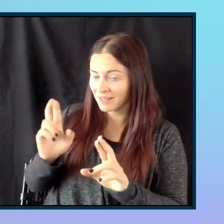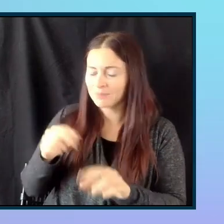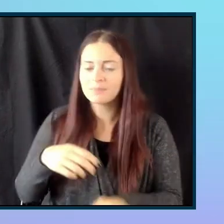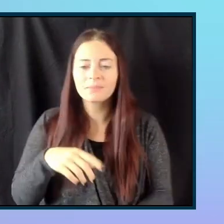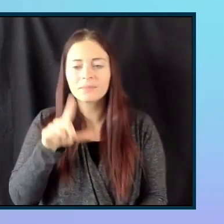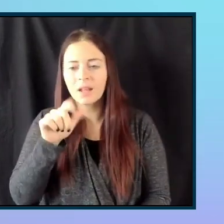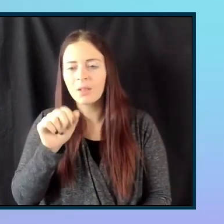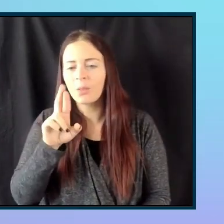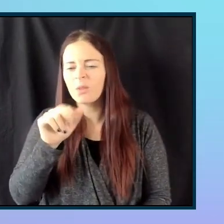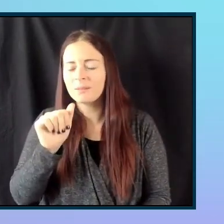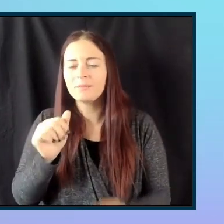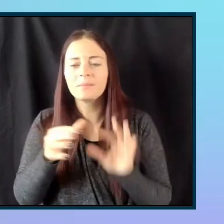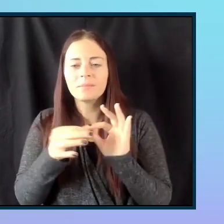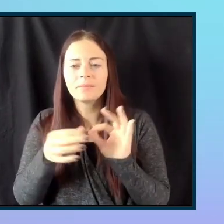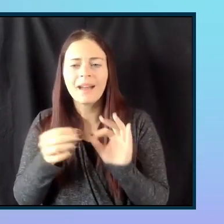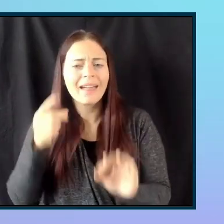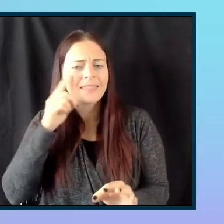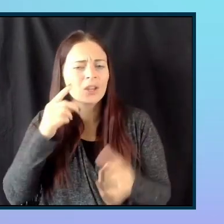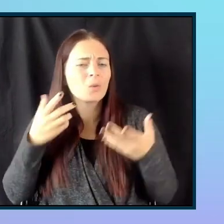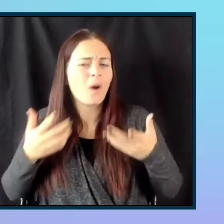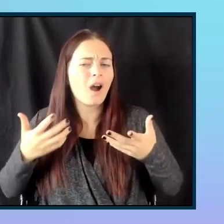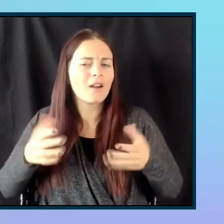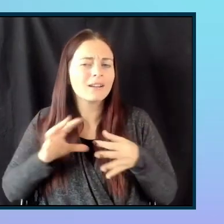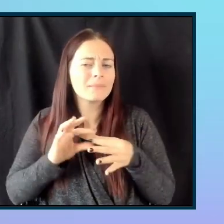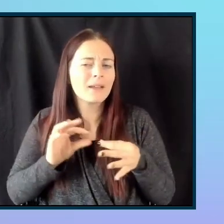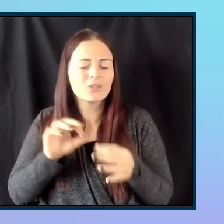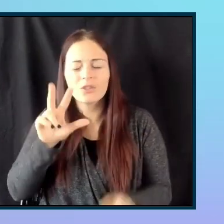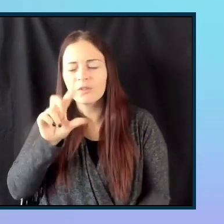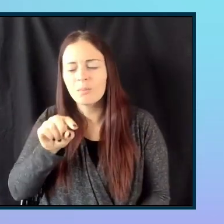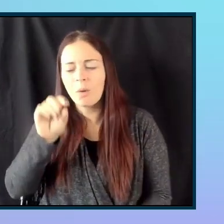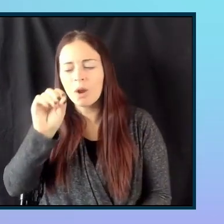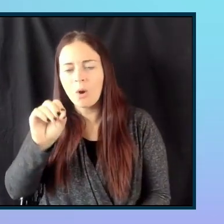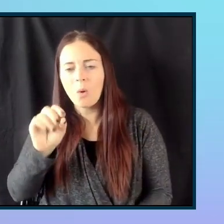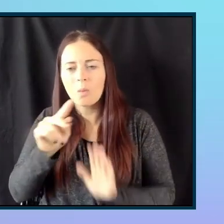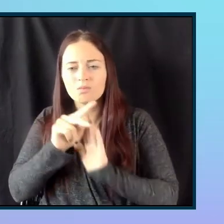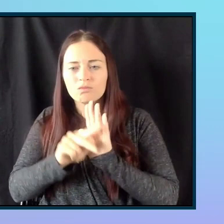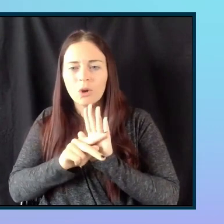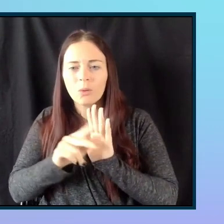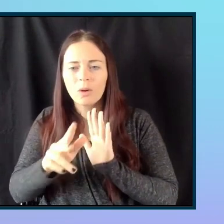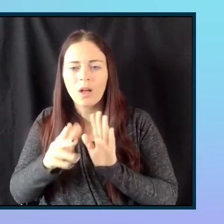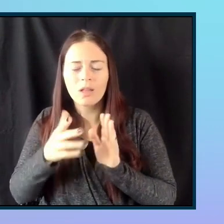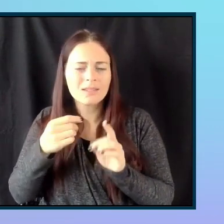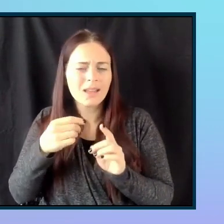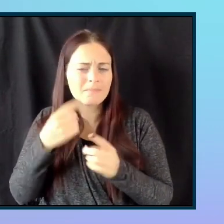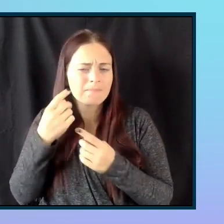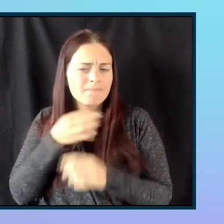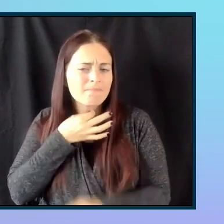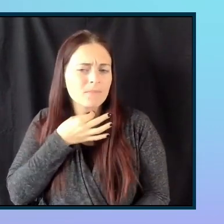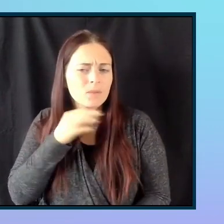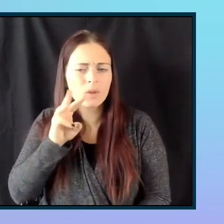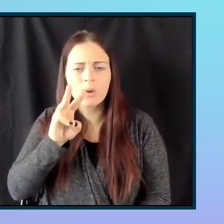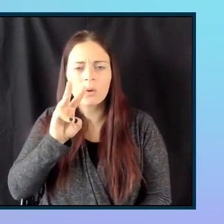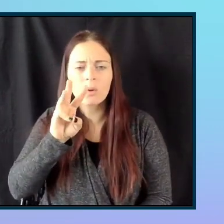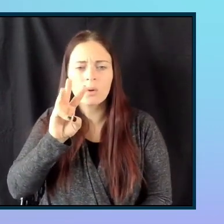when you were talking about WCAG 3.0 protocols, but does WCAG plan on including email accessibility